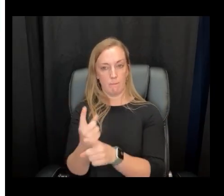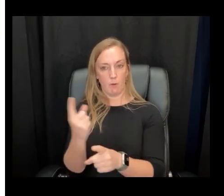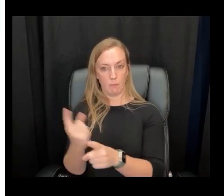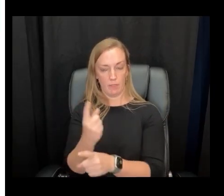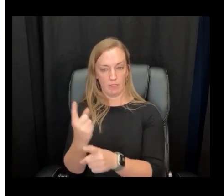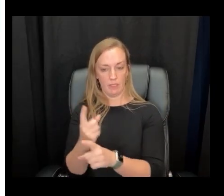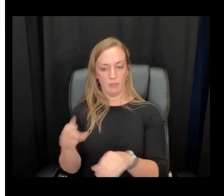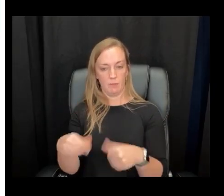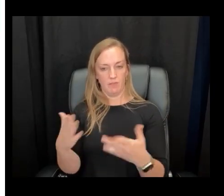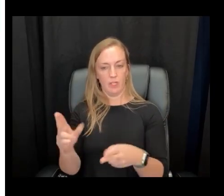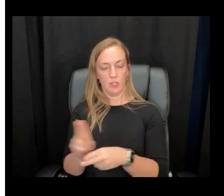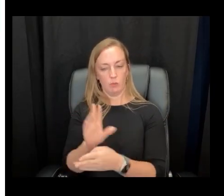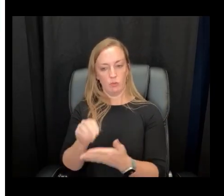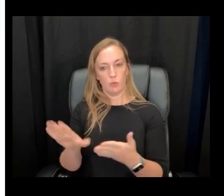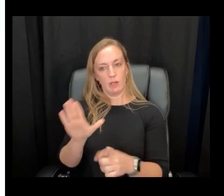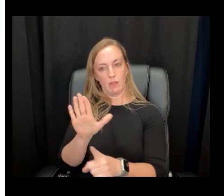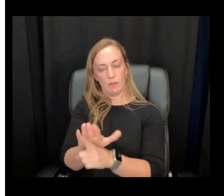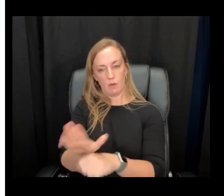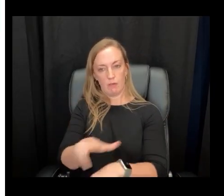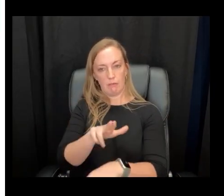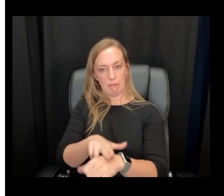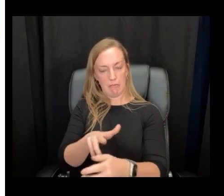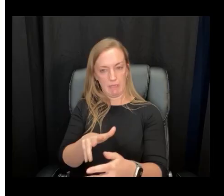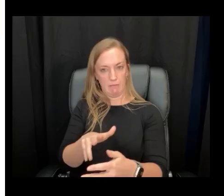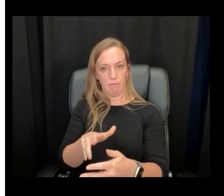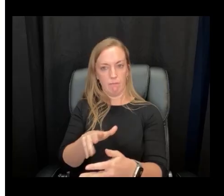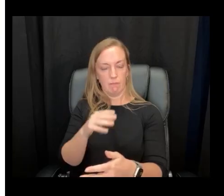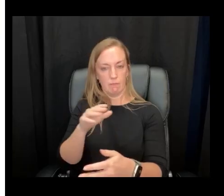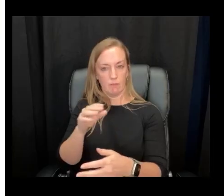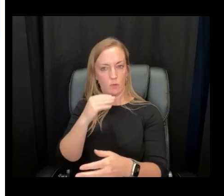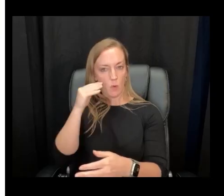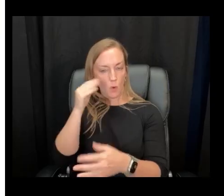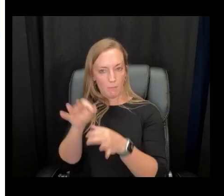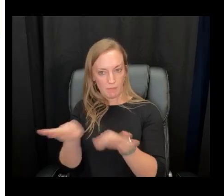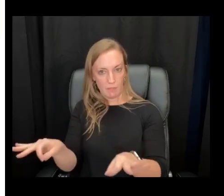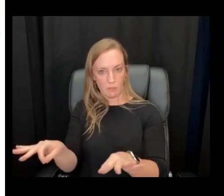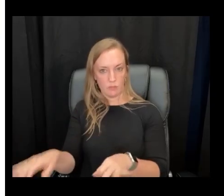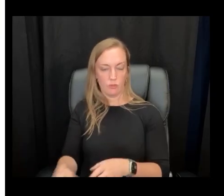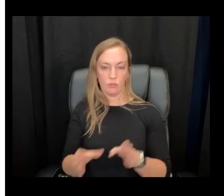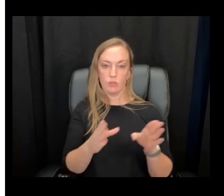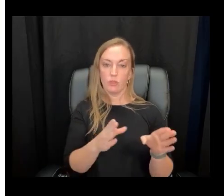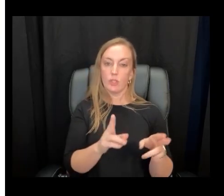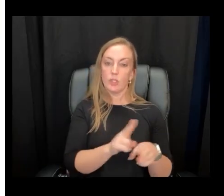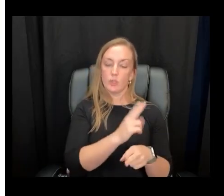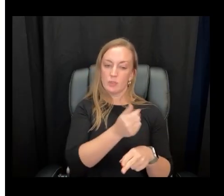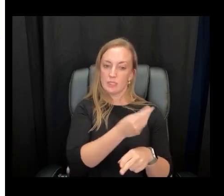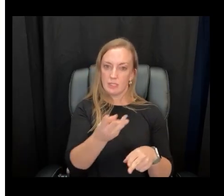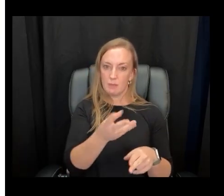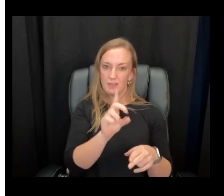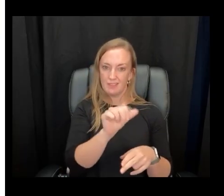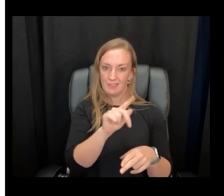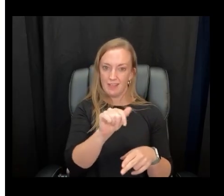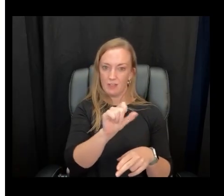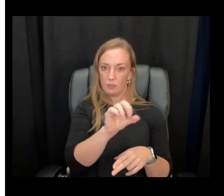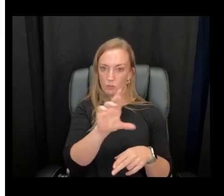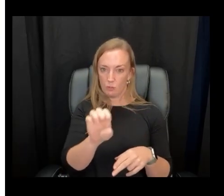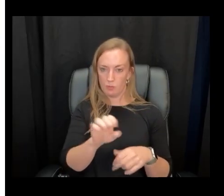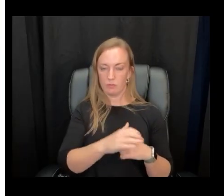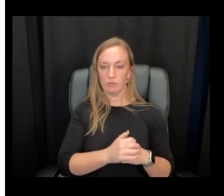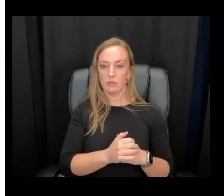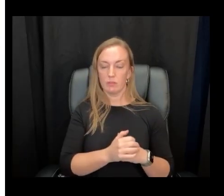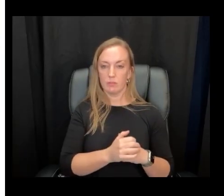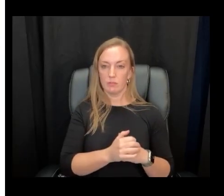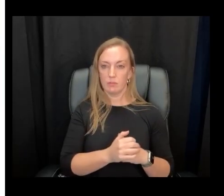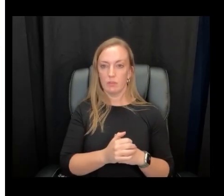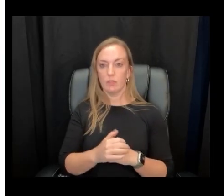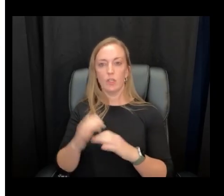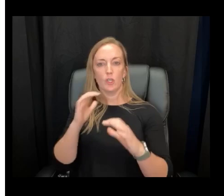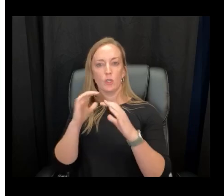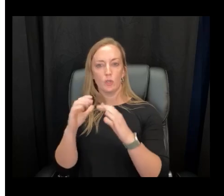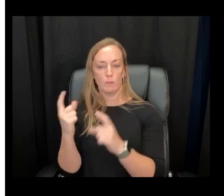appropriate, administered in the student’s native language, use multiple sources of data, are